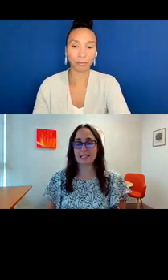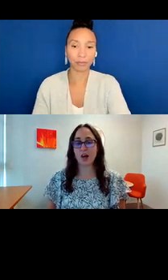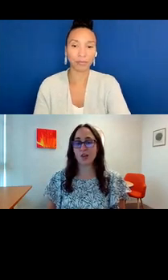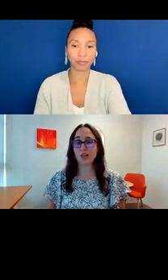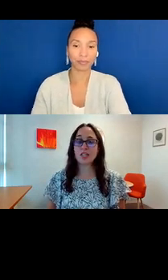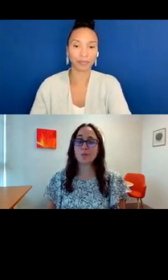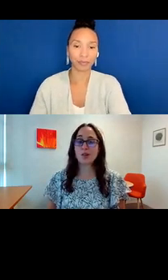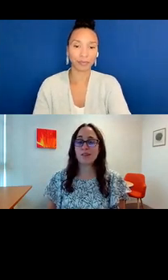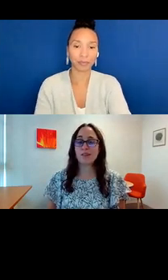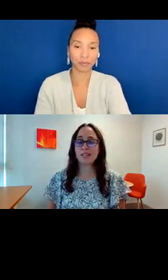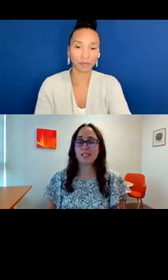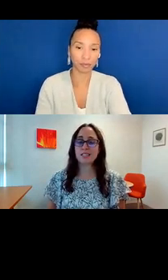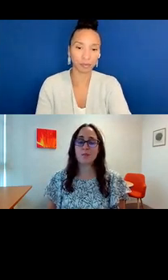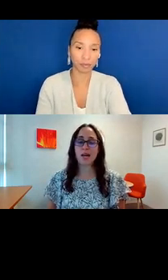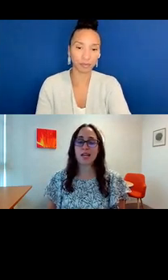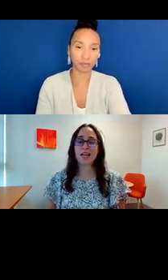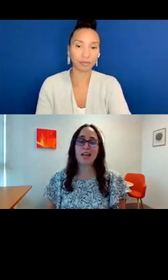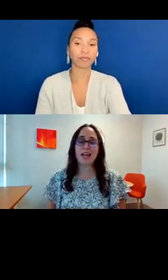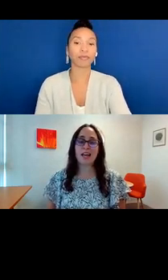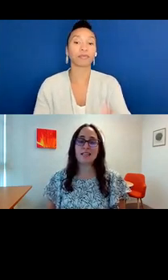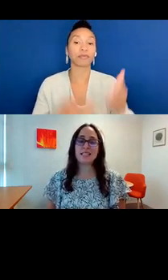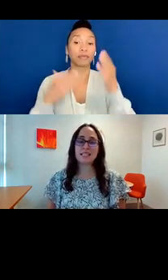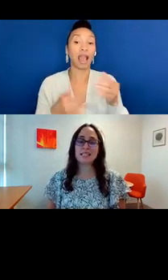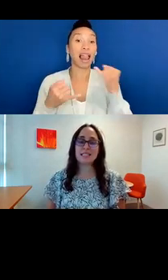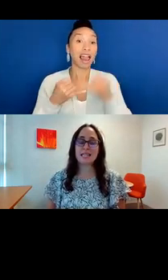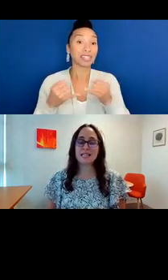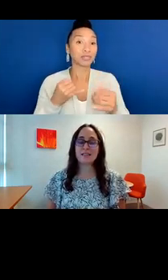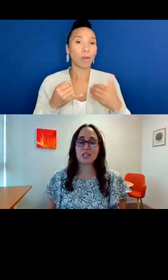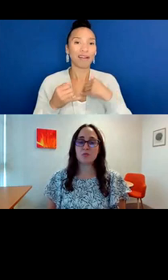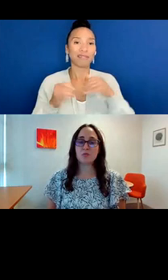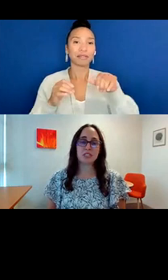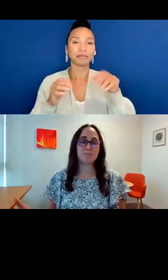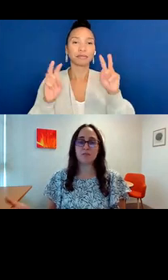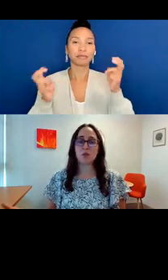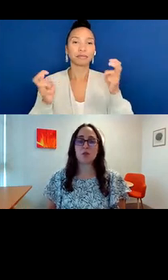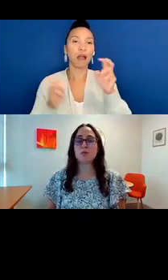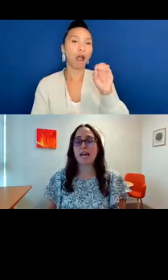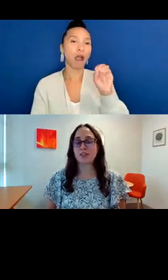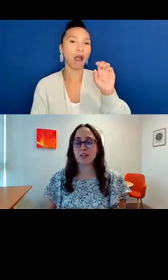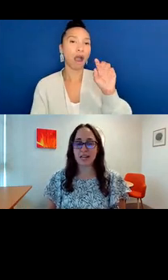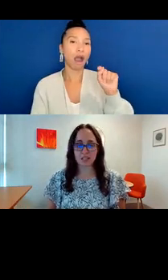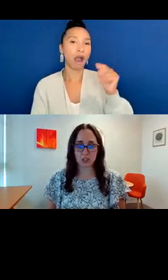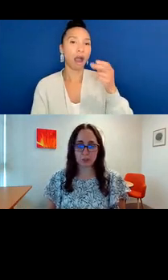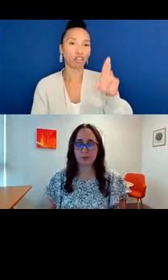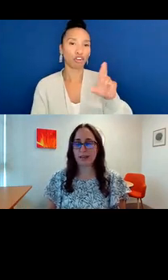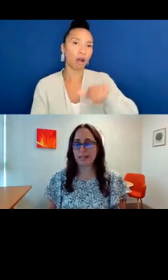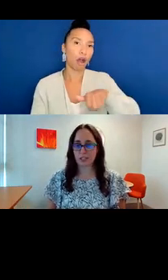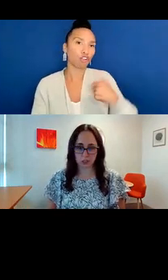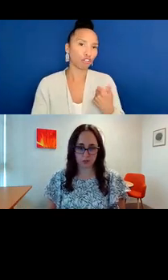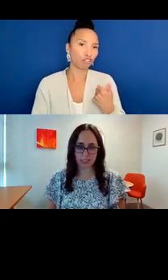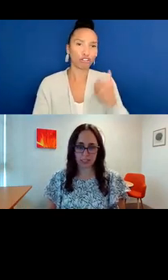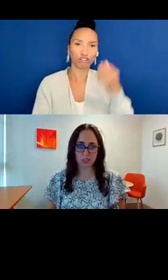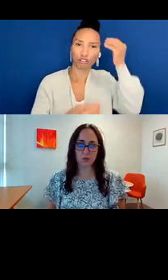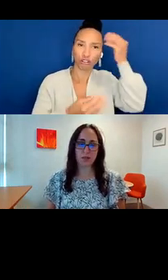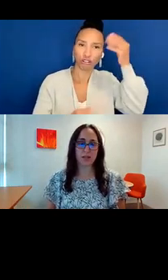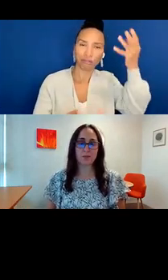has this other demographic spot. And this is data that you just-- you know, you gather as you're providing services.